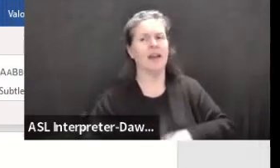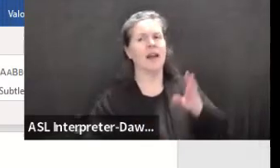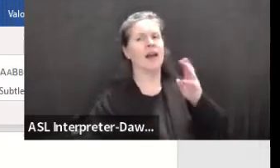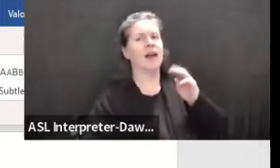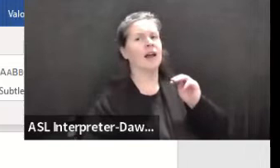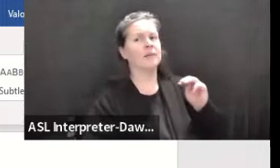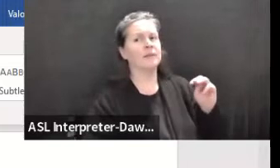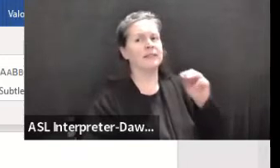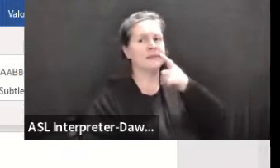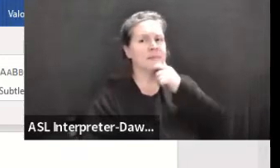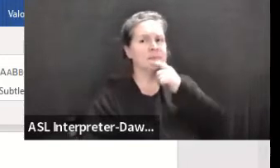[Paula] Let me move the chat thing.